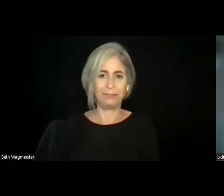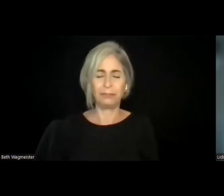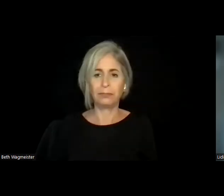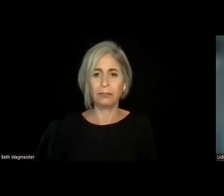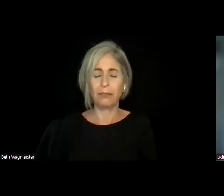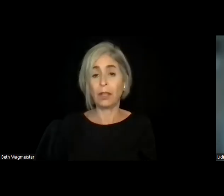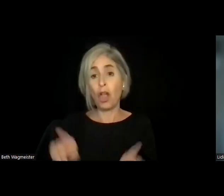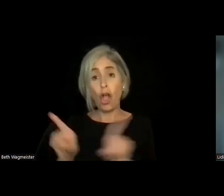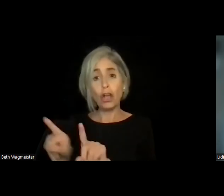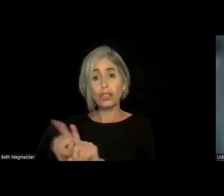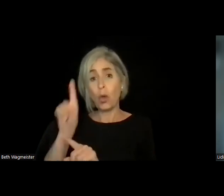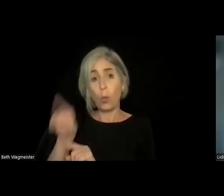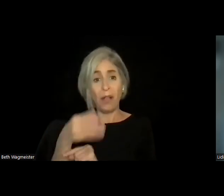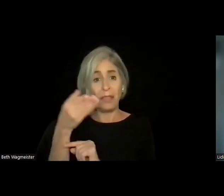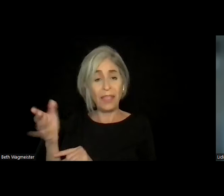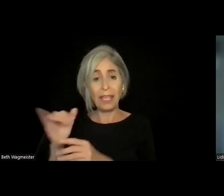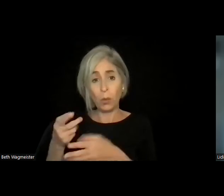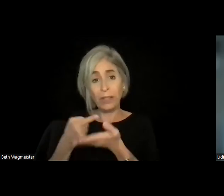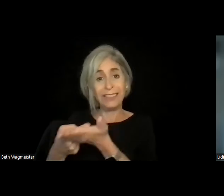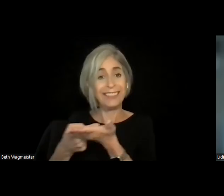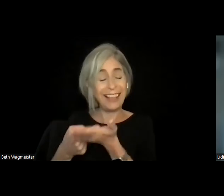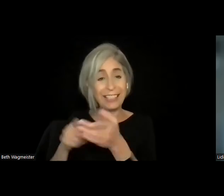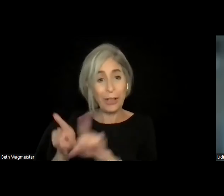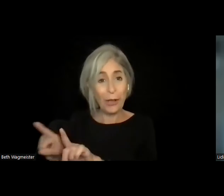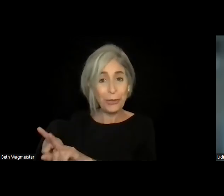Person with Disabilities, often minorities, they can fully